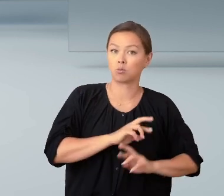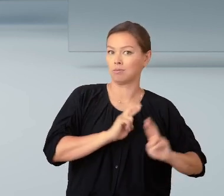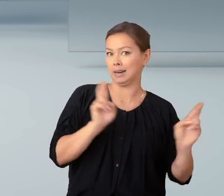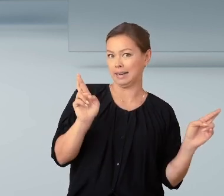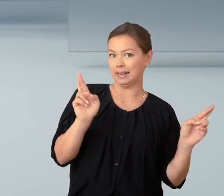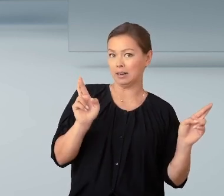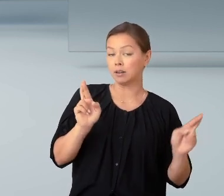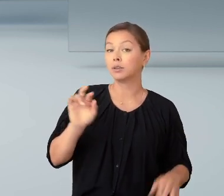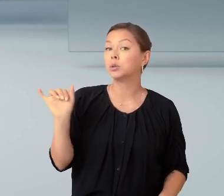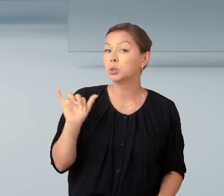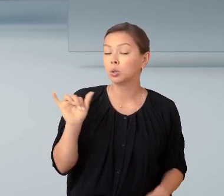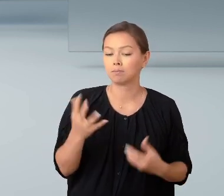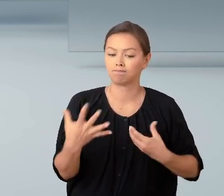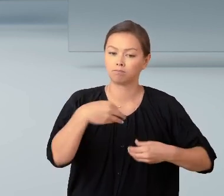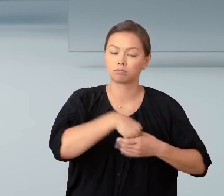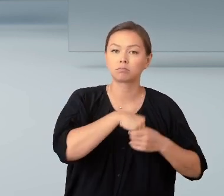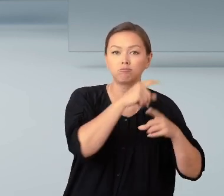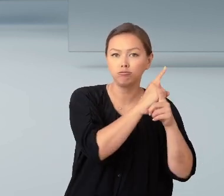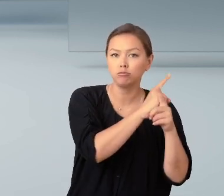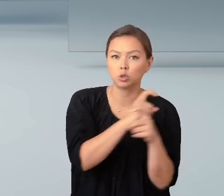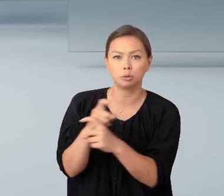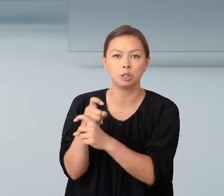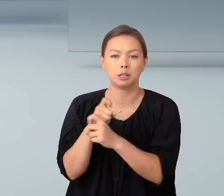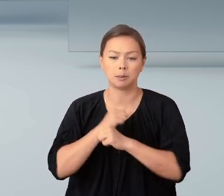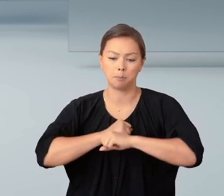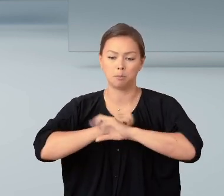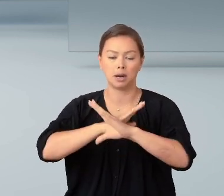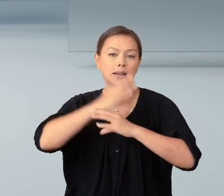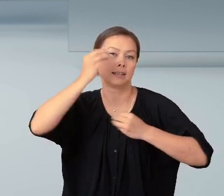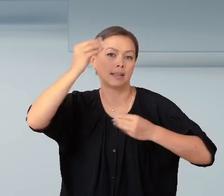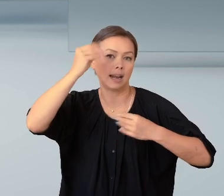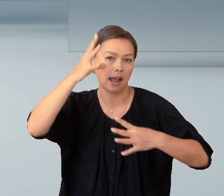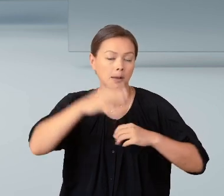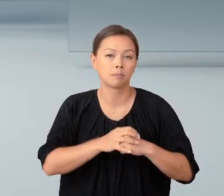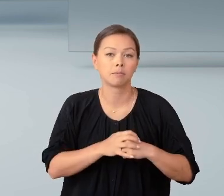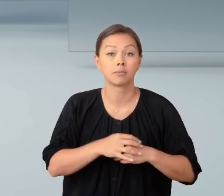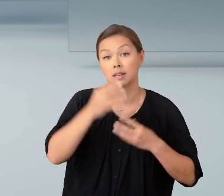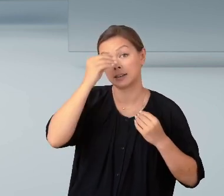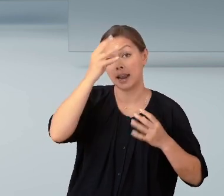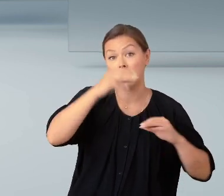tenant data in the following ways. Data at rest is encrypted by using